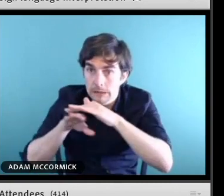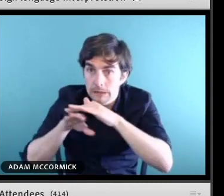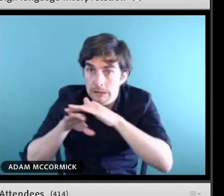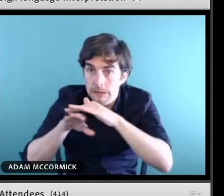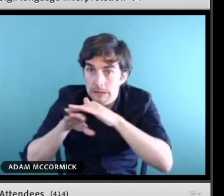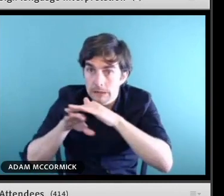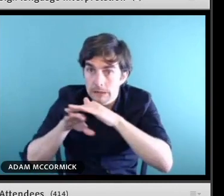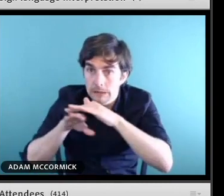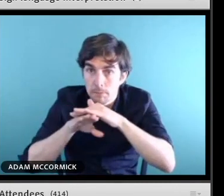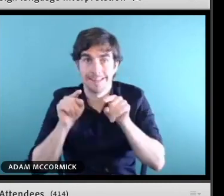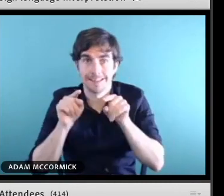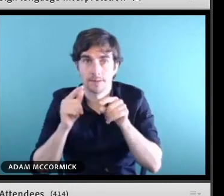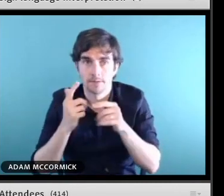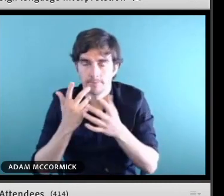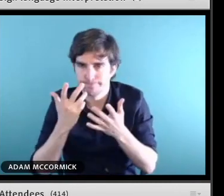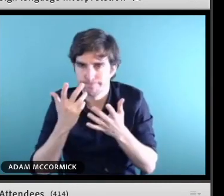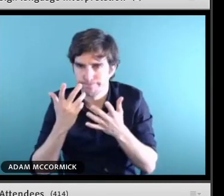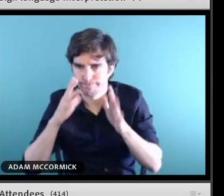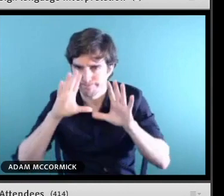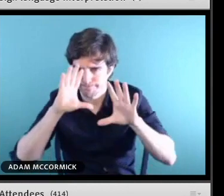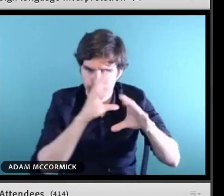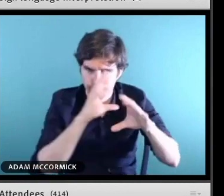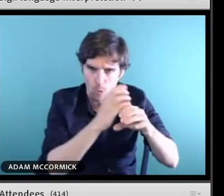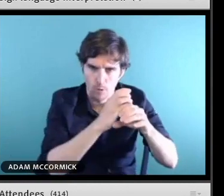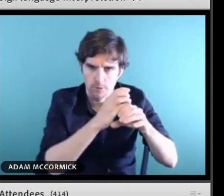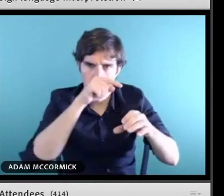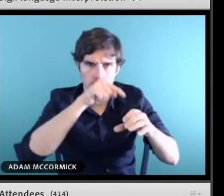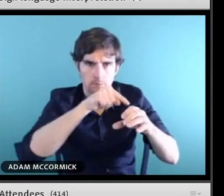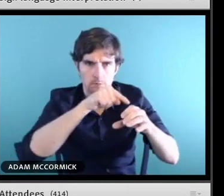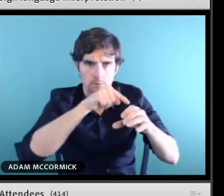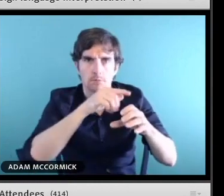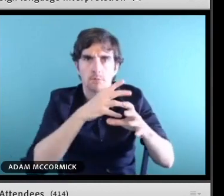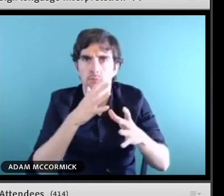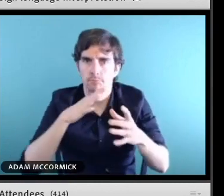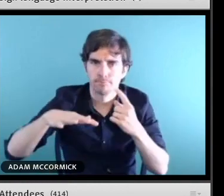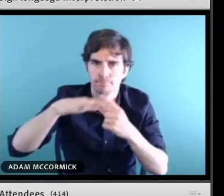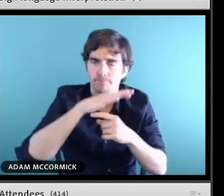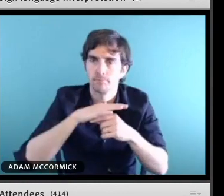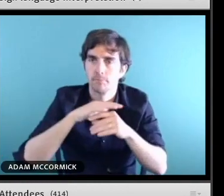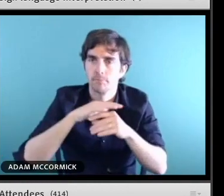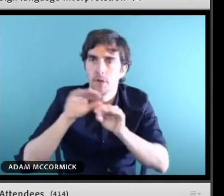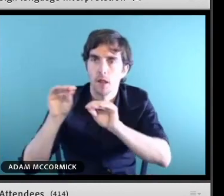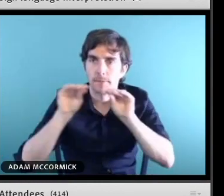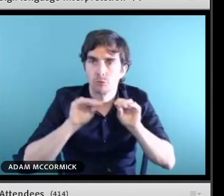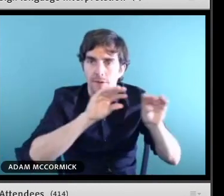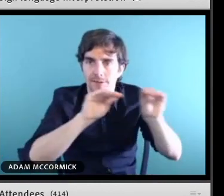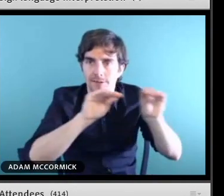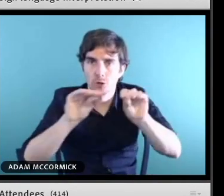presentation humanitarian and inclusion is remote learning. During the COVID situation,